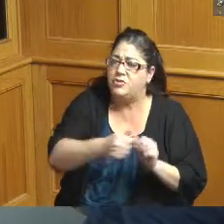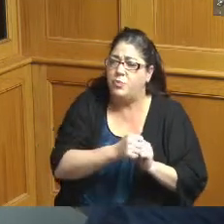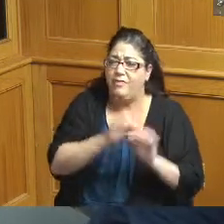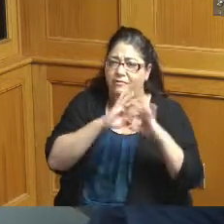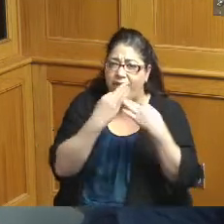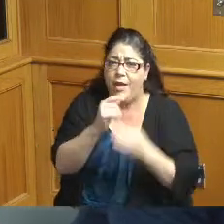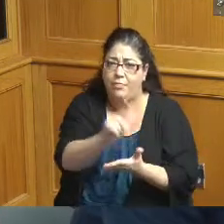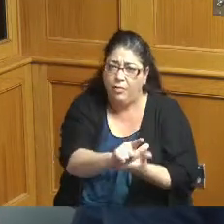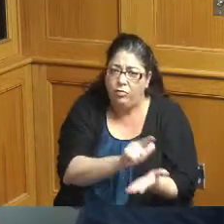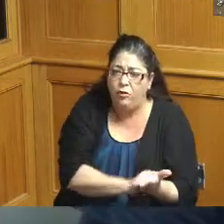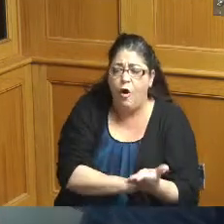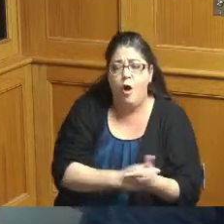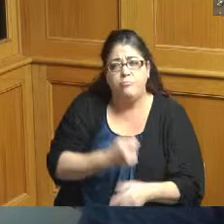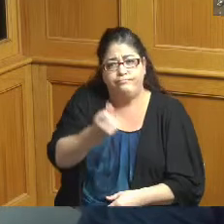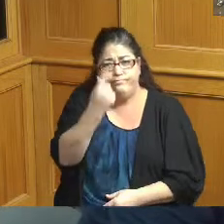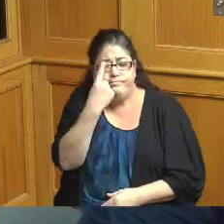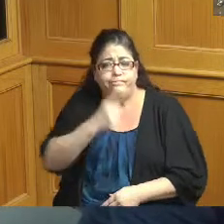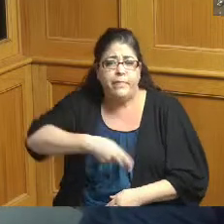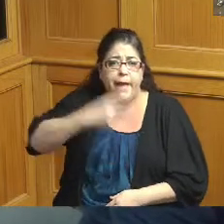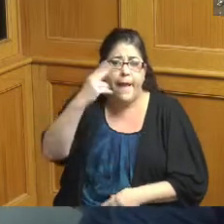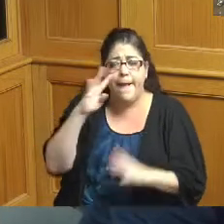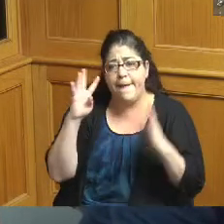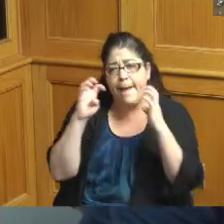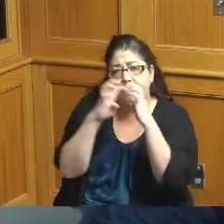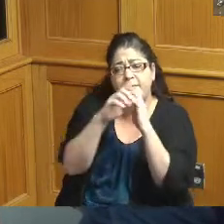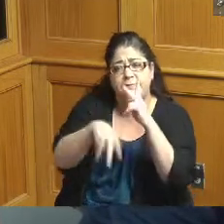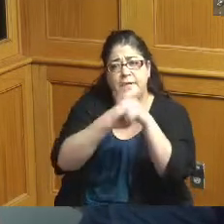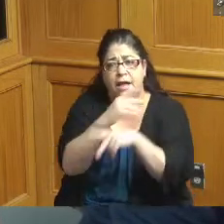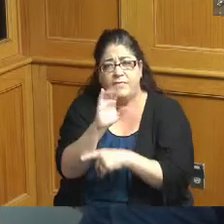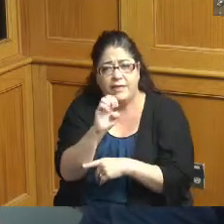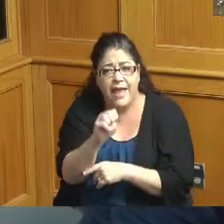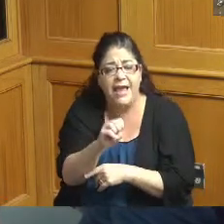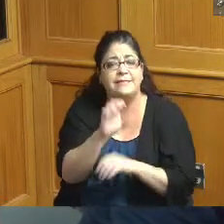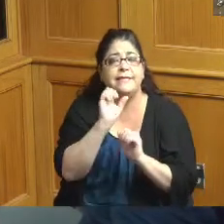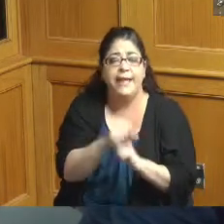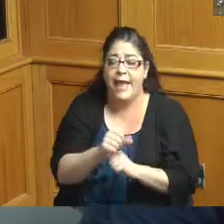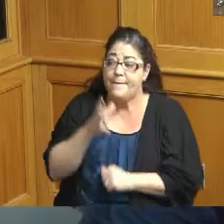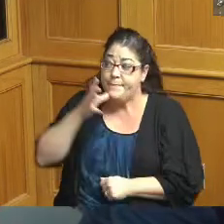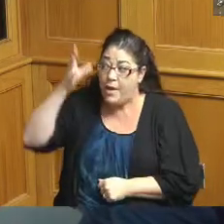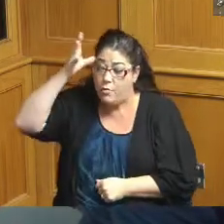cases but is able to provide parenting coordination services to Indigent litigants